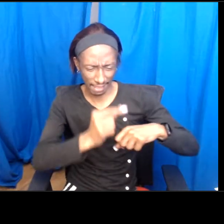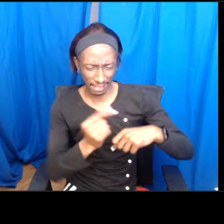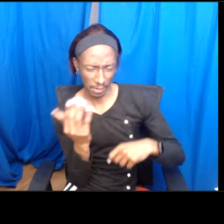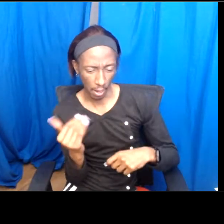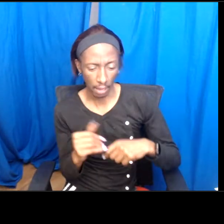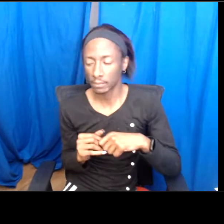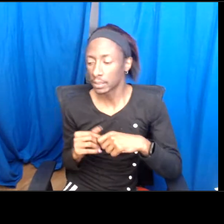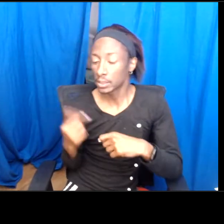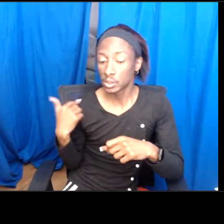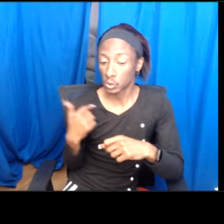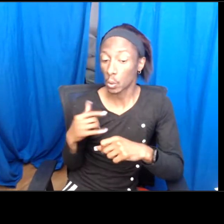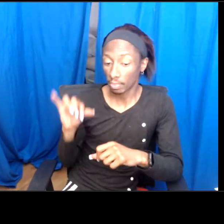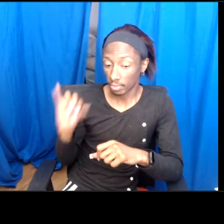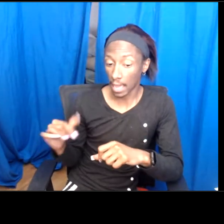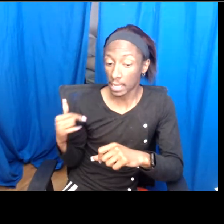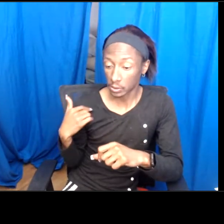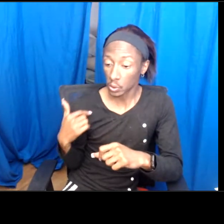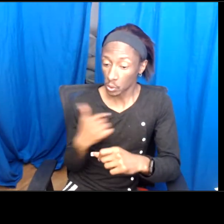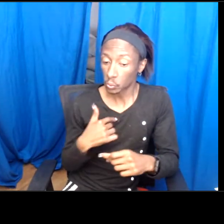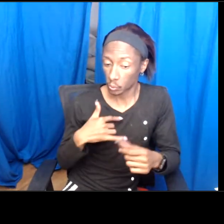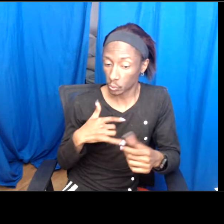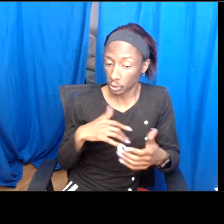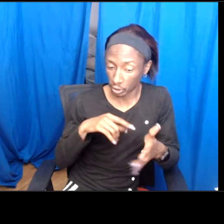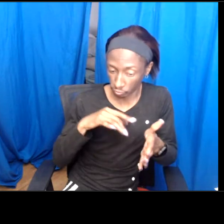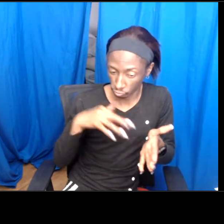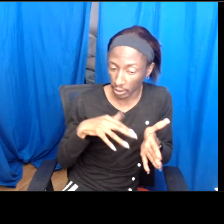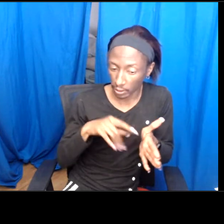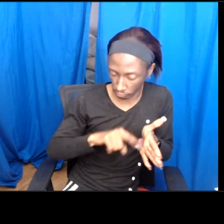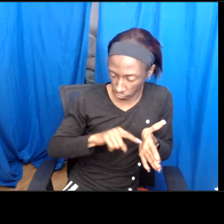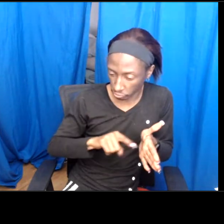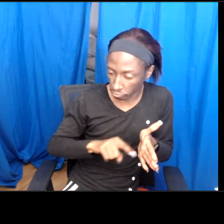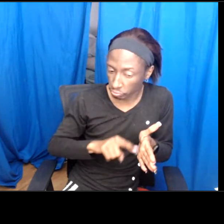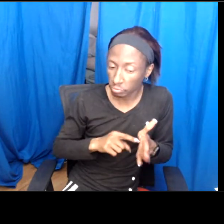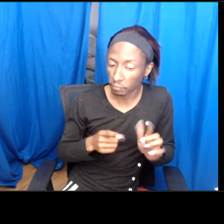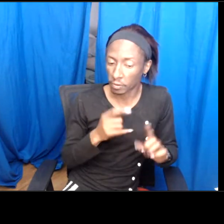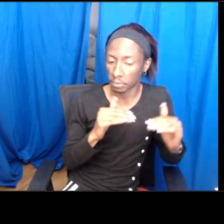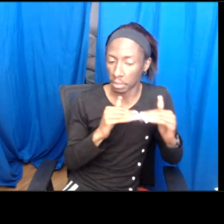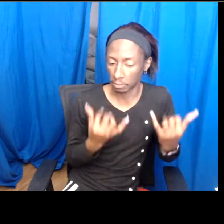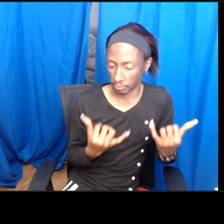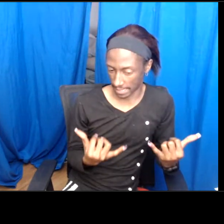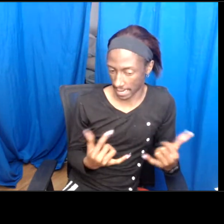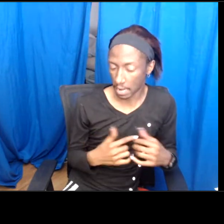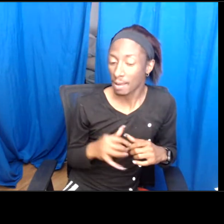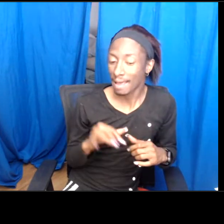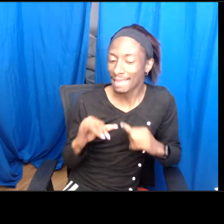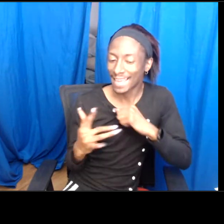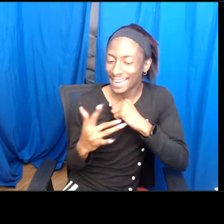by one of my colleagues at the Northeast Fishery Science Center. And that technology is of course like most technology